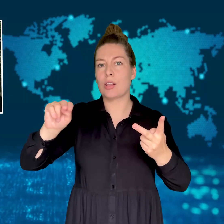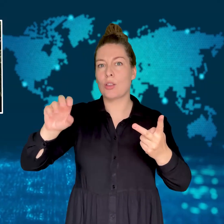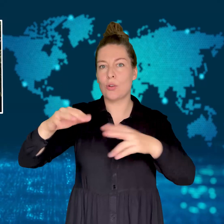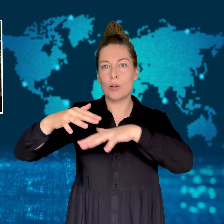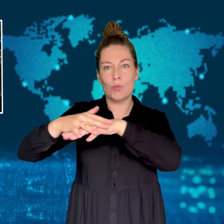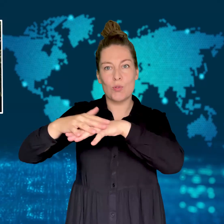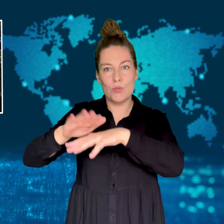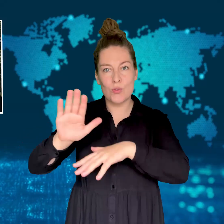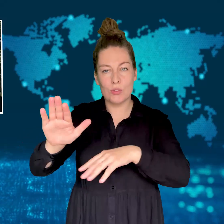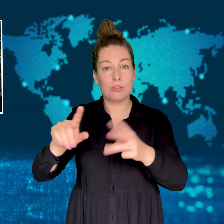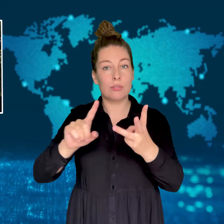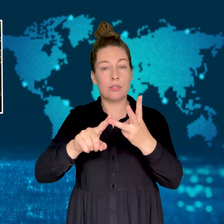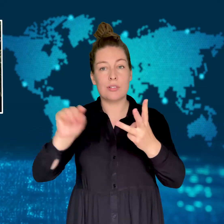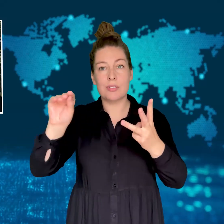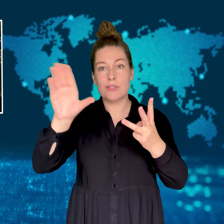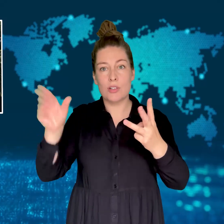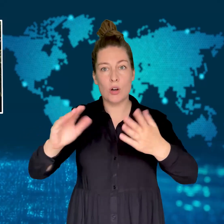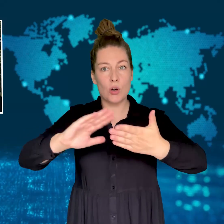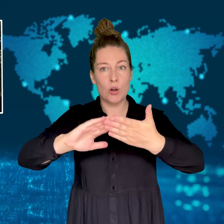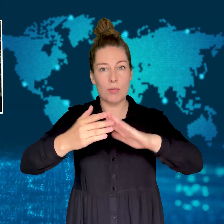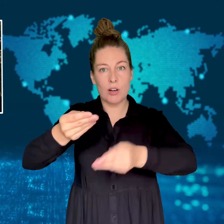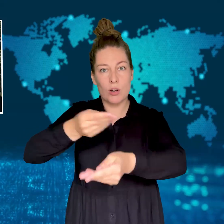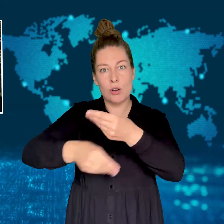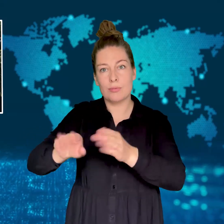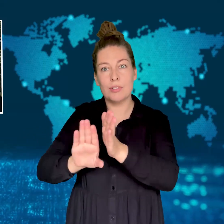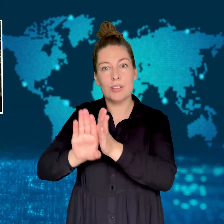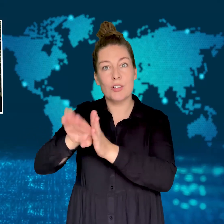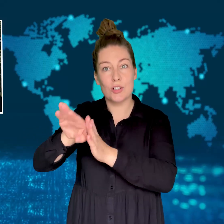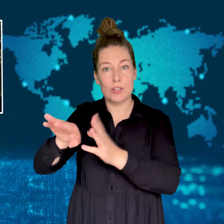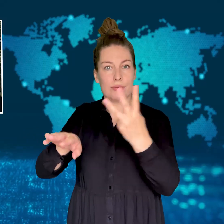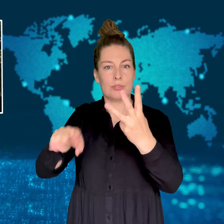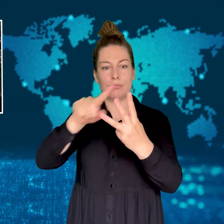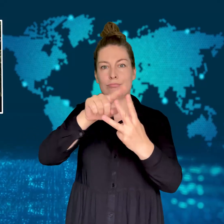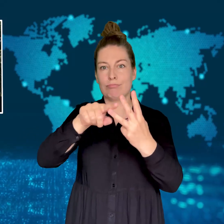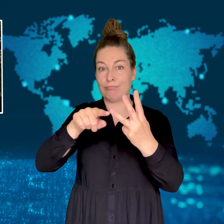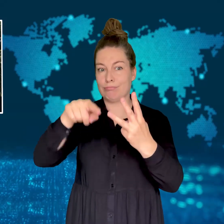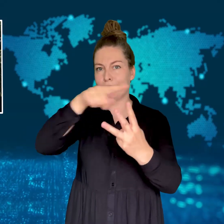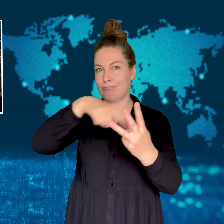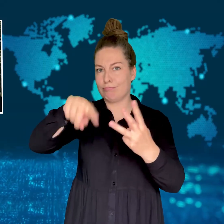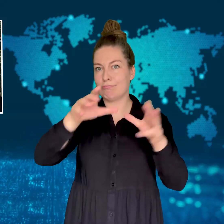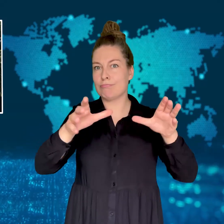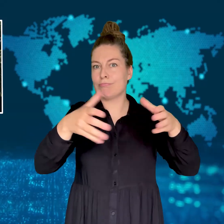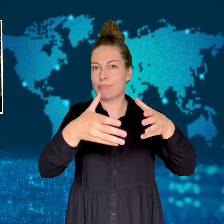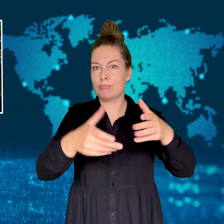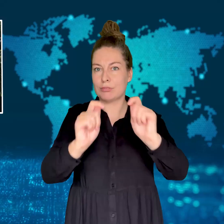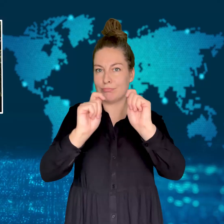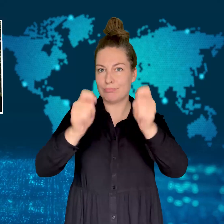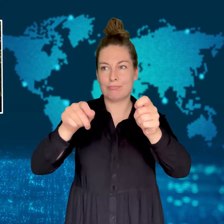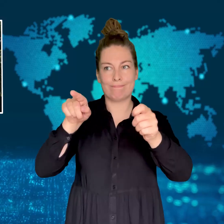They are claiming that the students who are "overwhelmingly White"